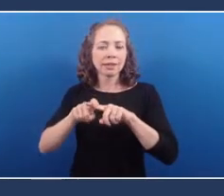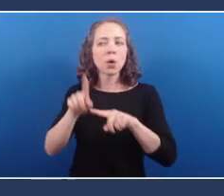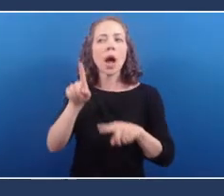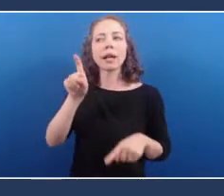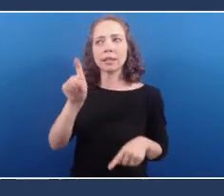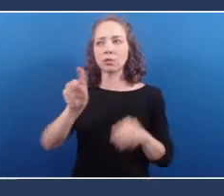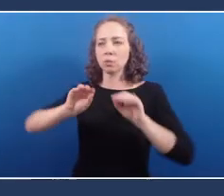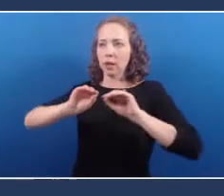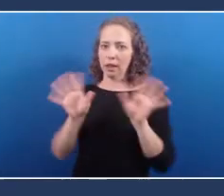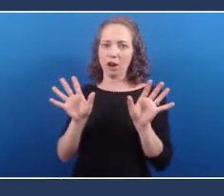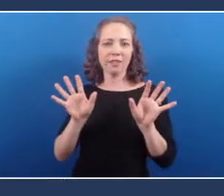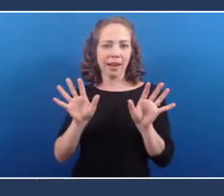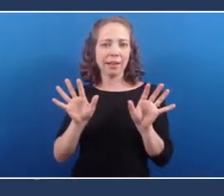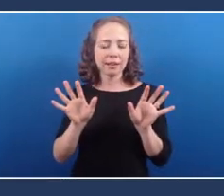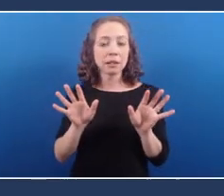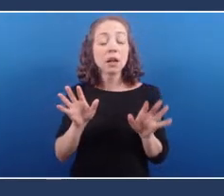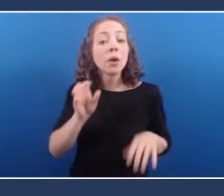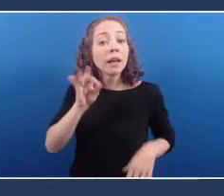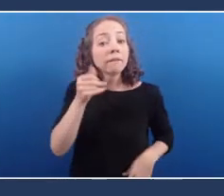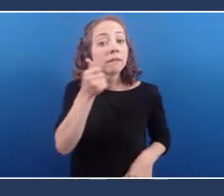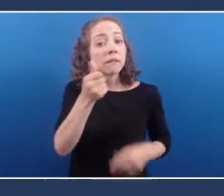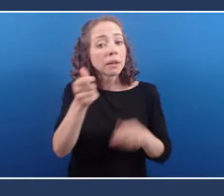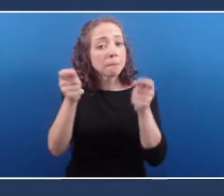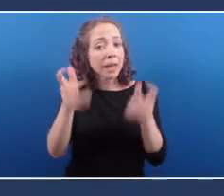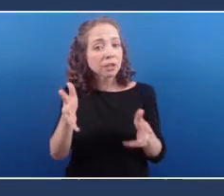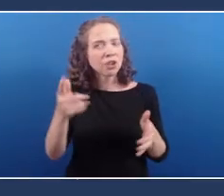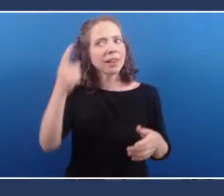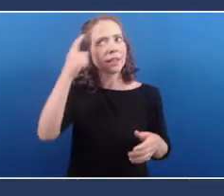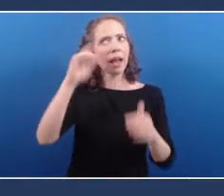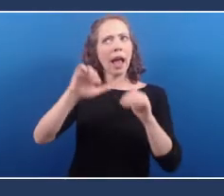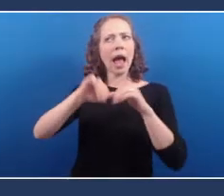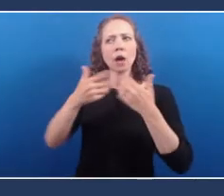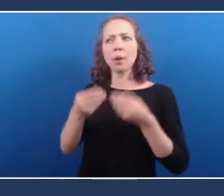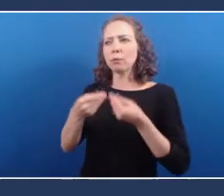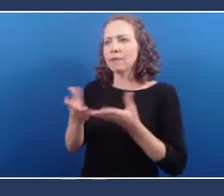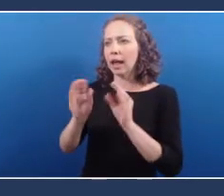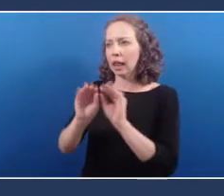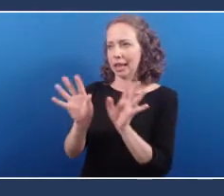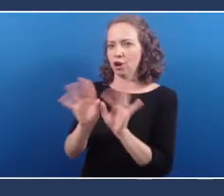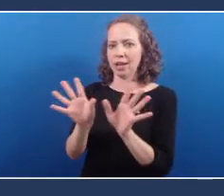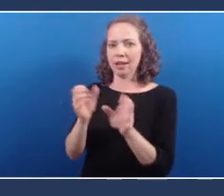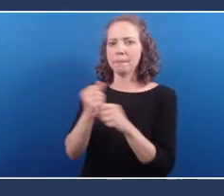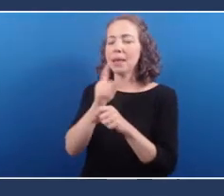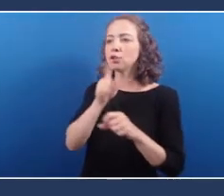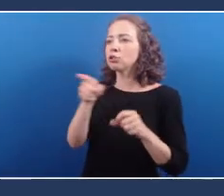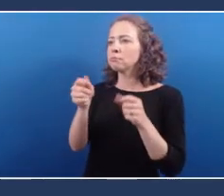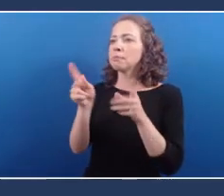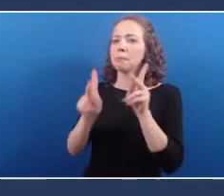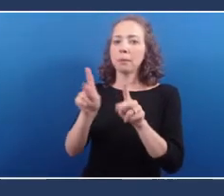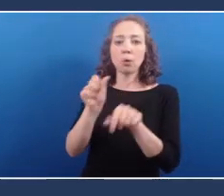you are providing that clarity for people so that they feel good about the work that they are doing and the focus that they have.